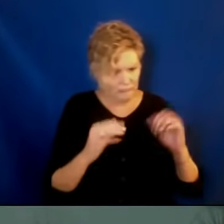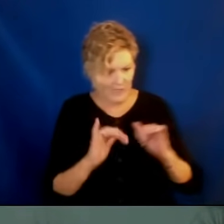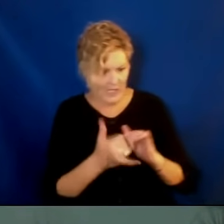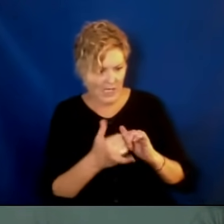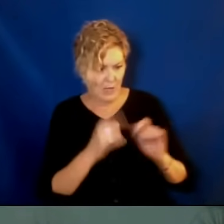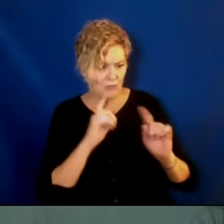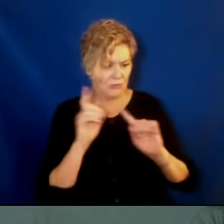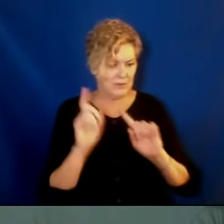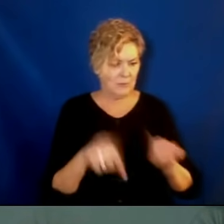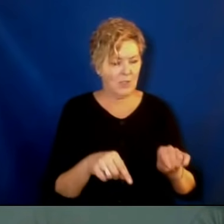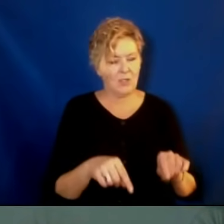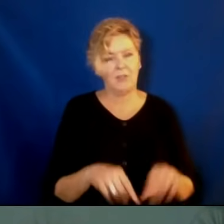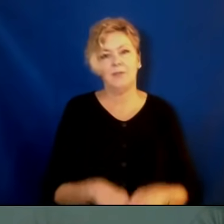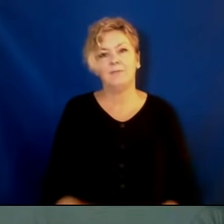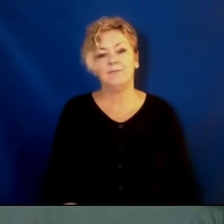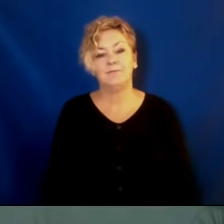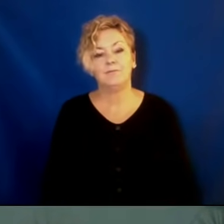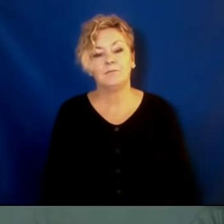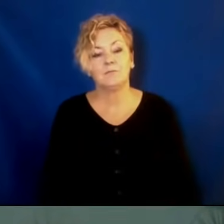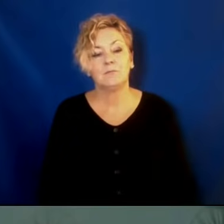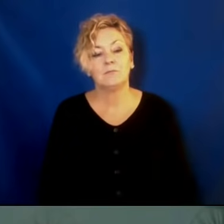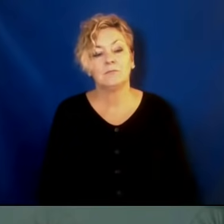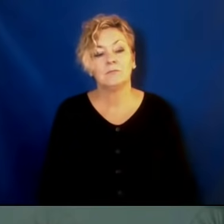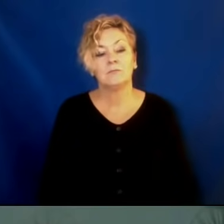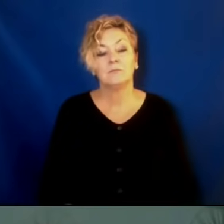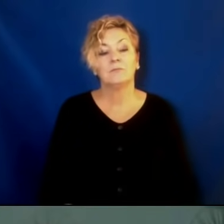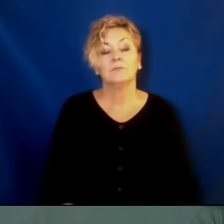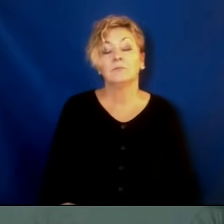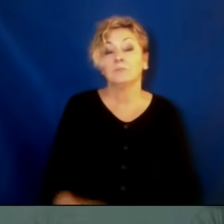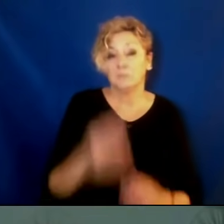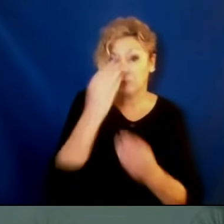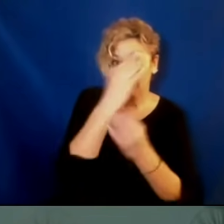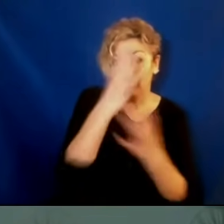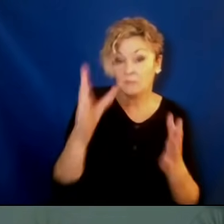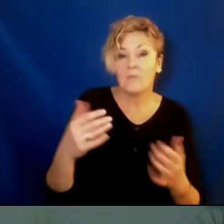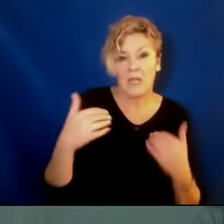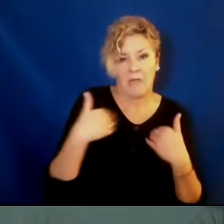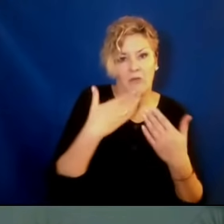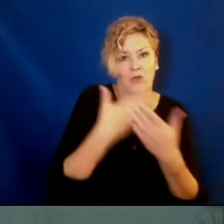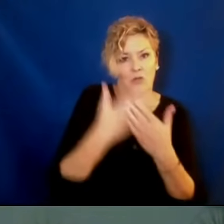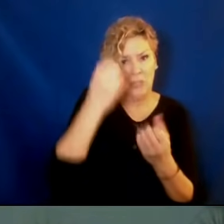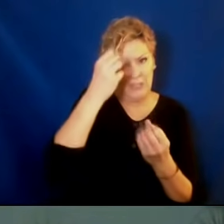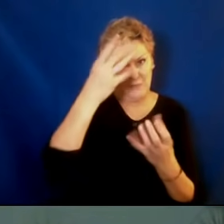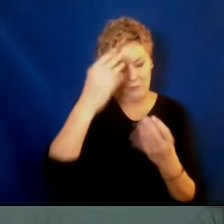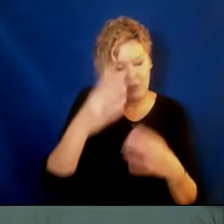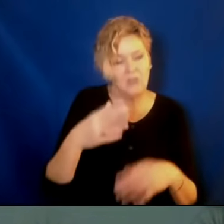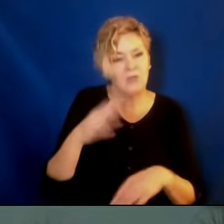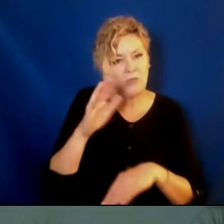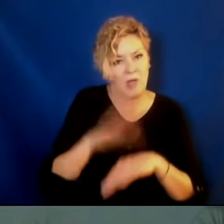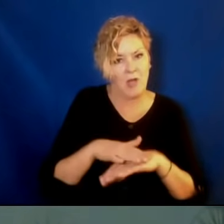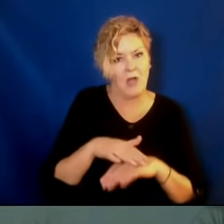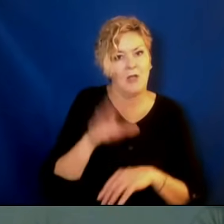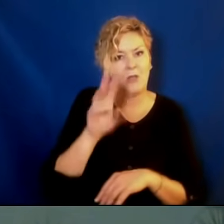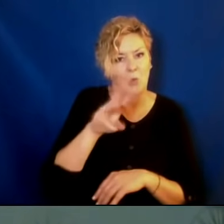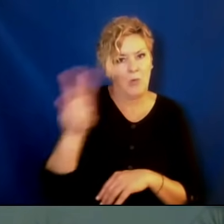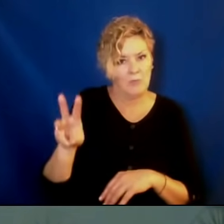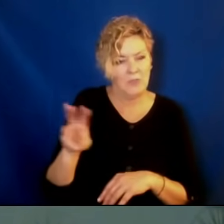monitor this pandemic two epidemic and respond to where the problem occurs, where transmission occurs.